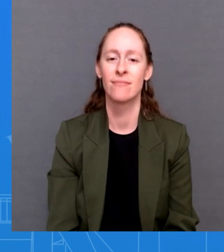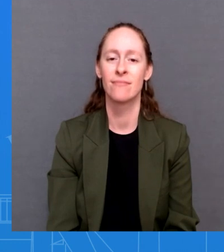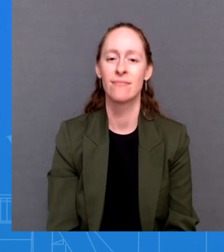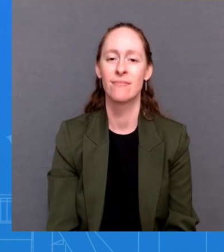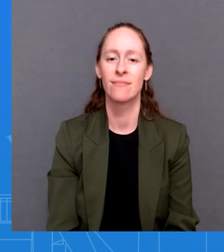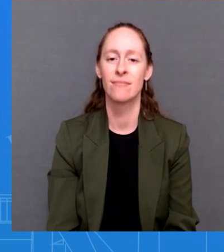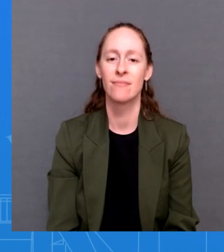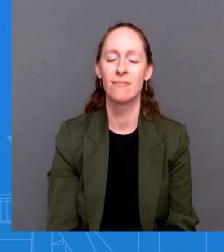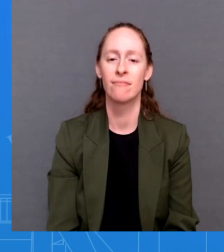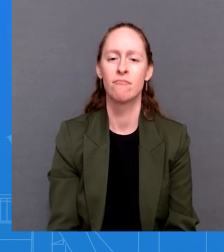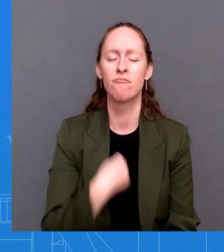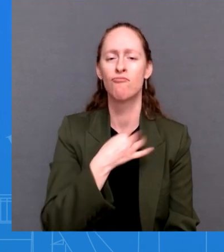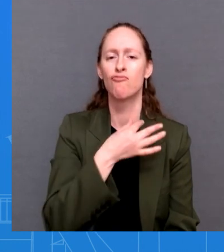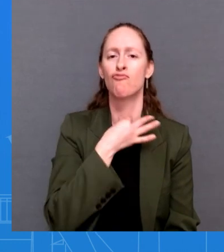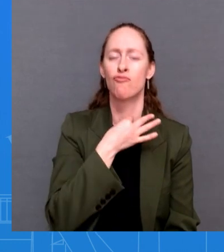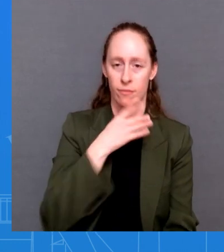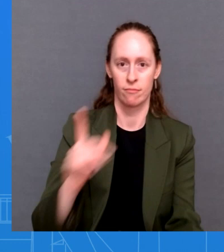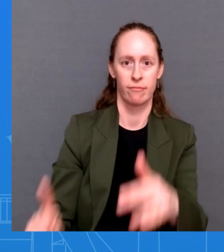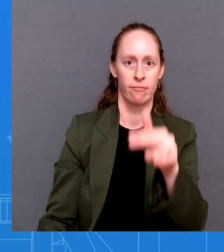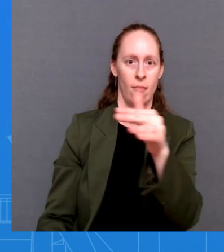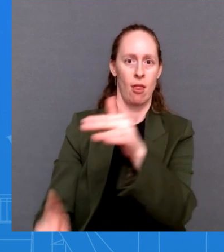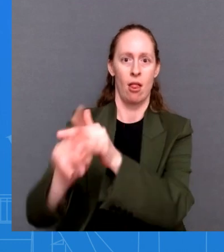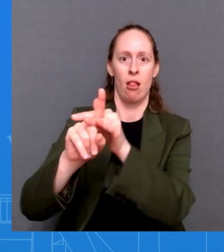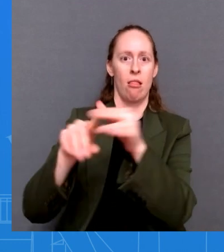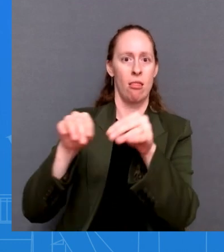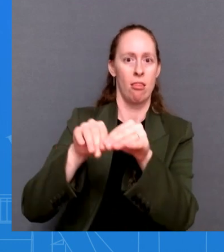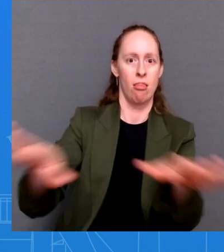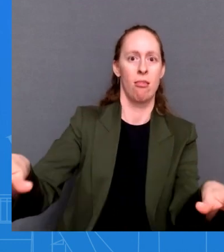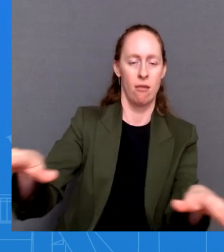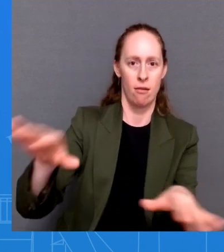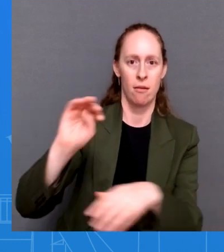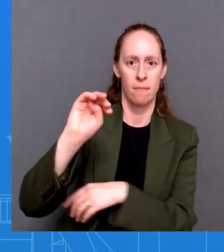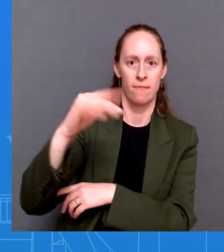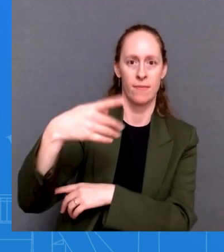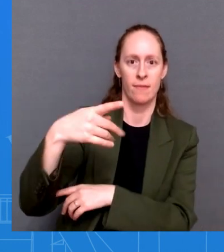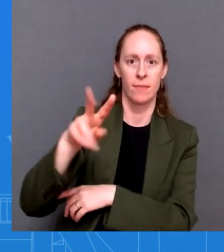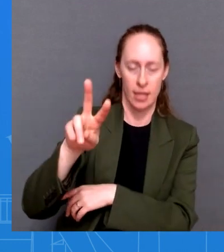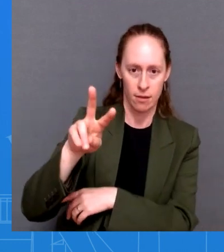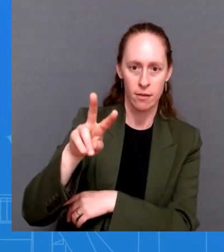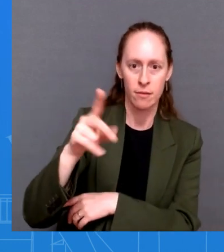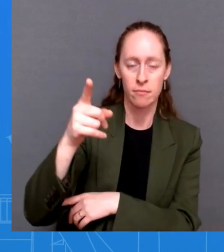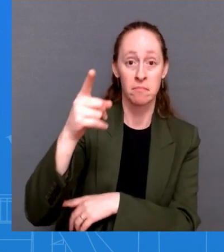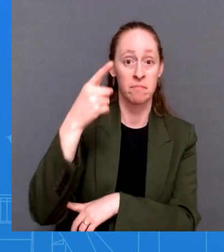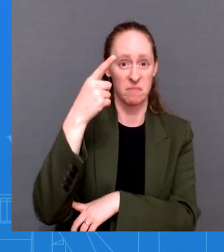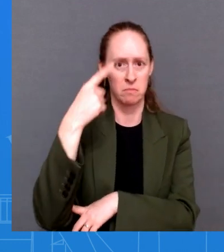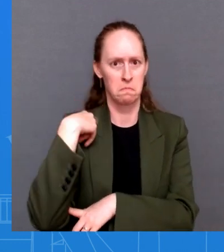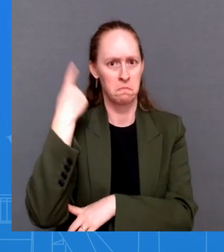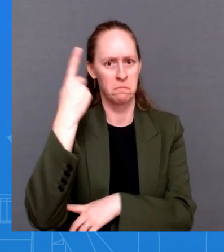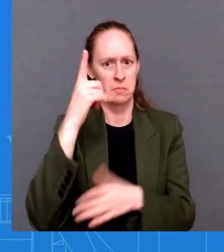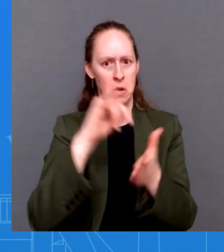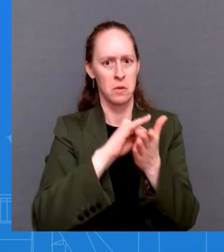we're seeing some early signs that monkeypox cases might be starting to fall. So I was wondering from your perspective,